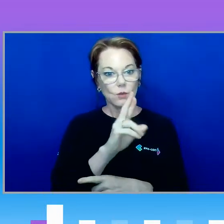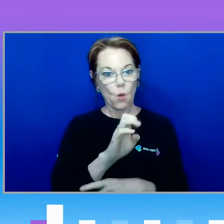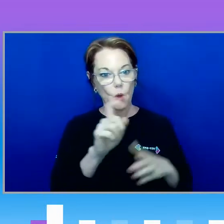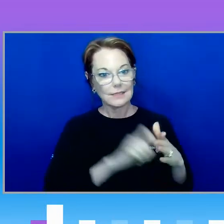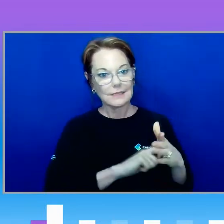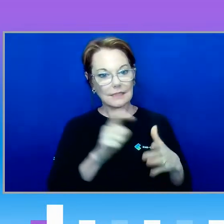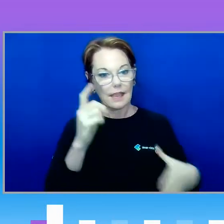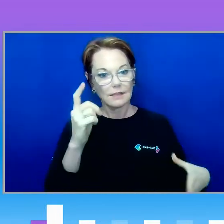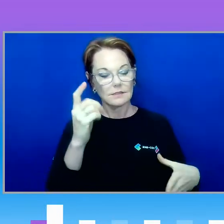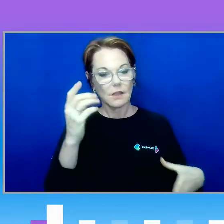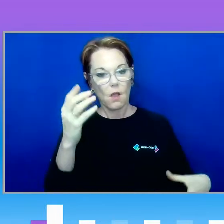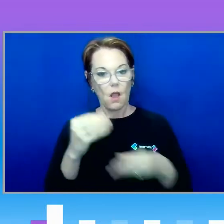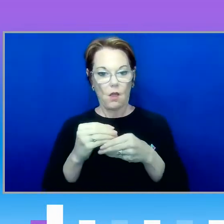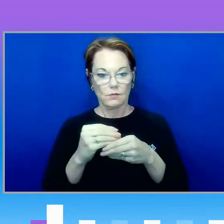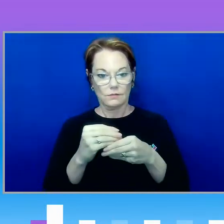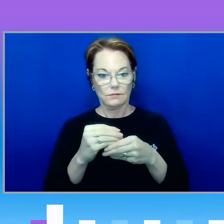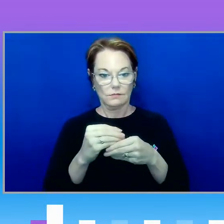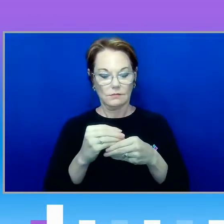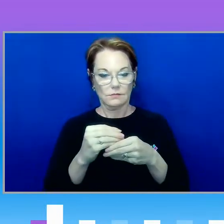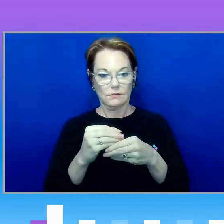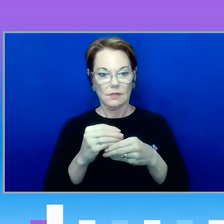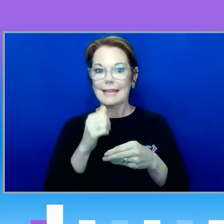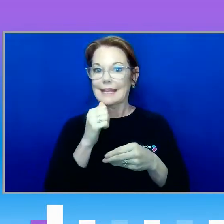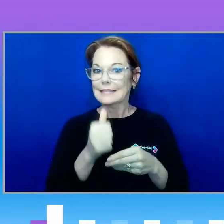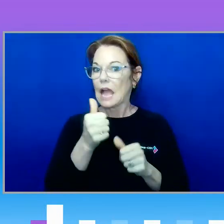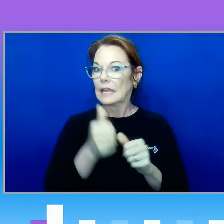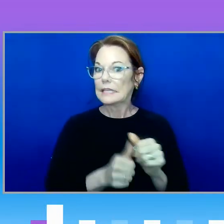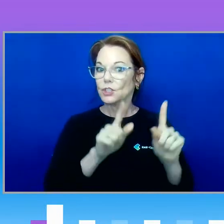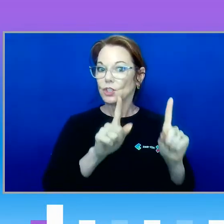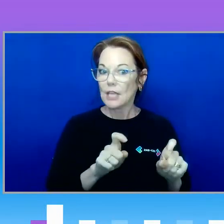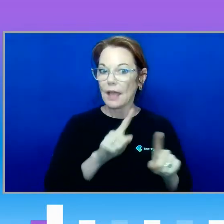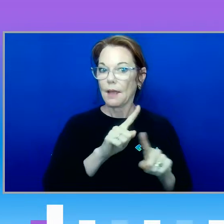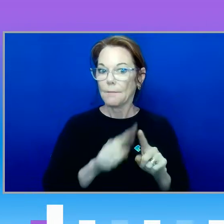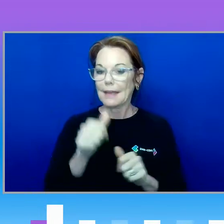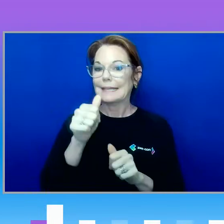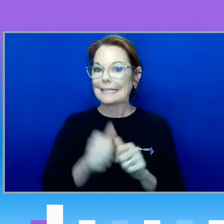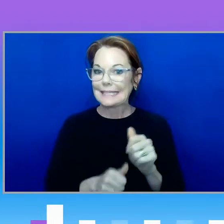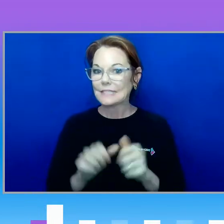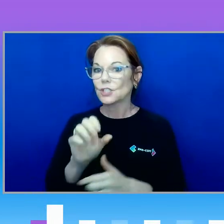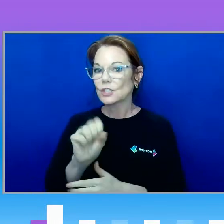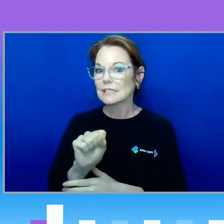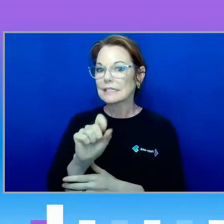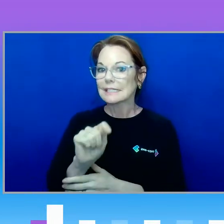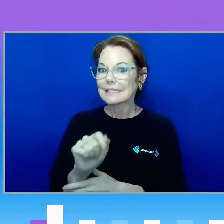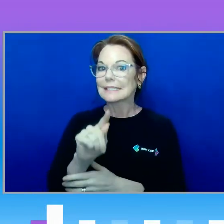scans to every single. Not just every single test, but every